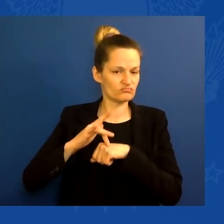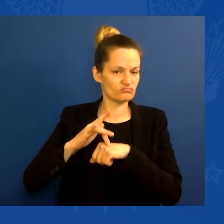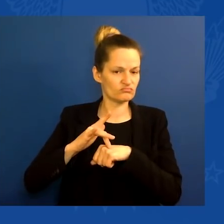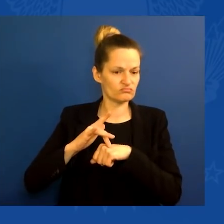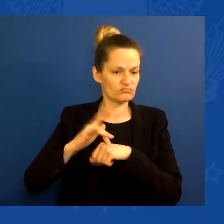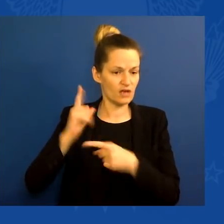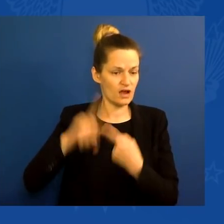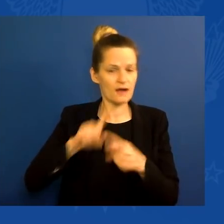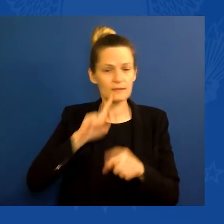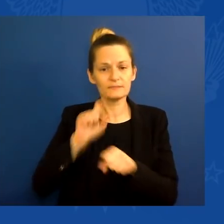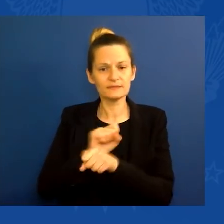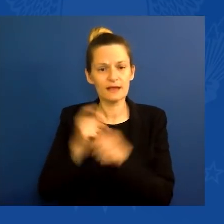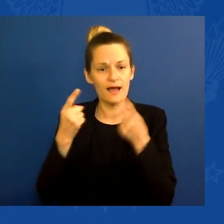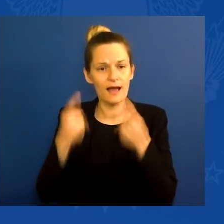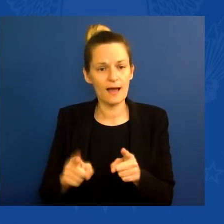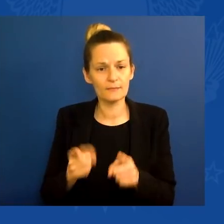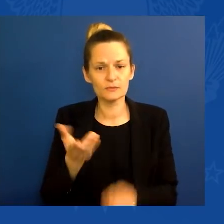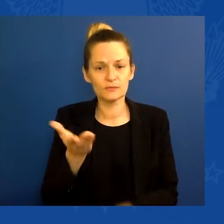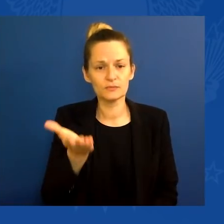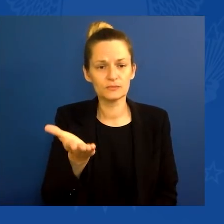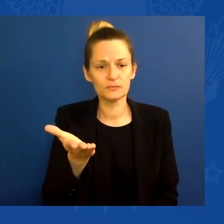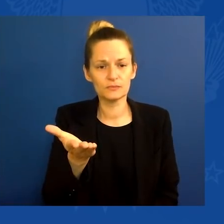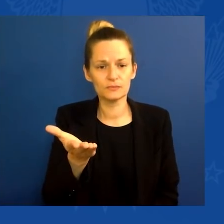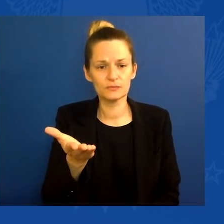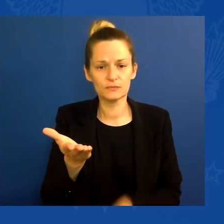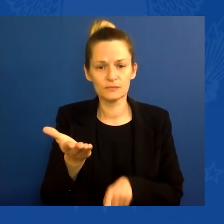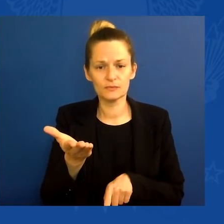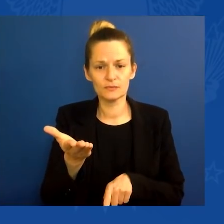wives, sons, daughters, brothers, sisters, I knew them.